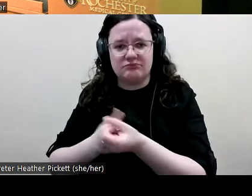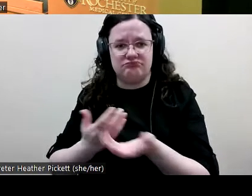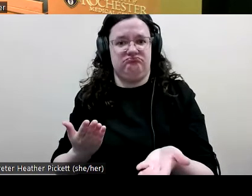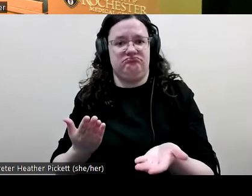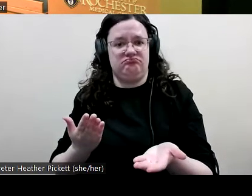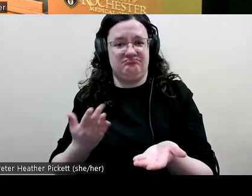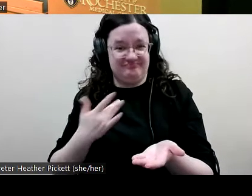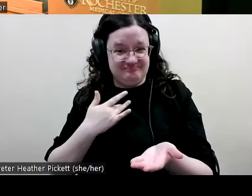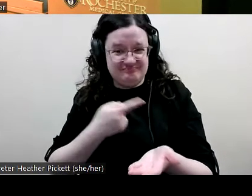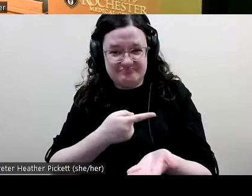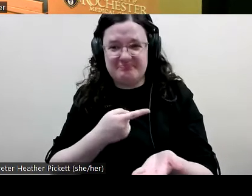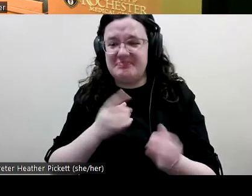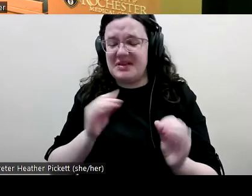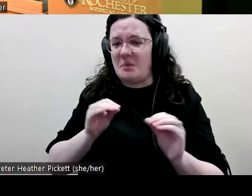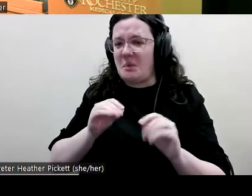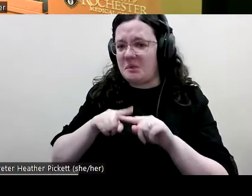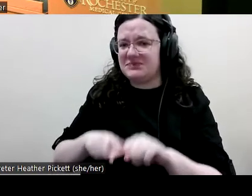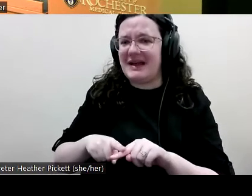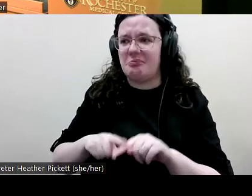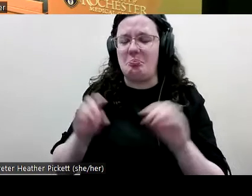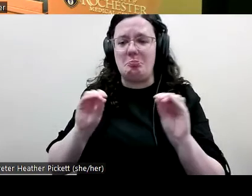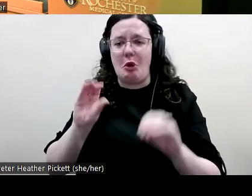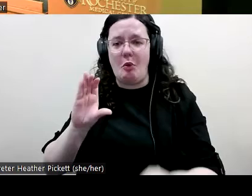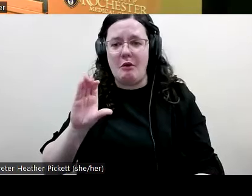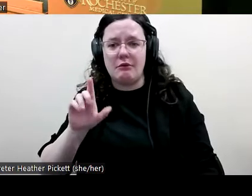on and it's something that we really need to think about in terms of breaking the pattern